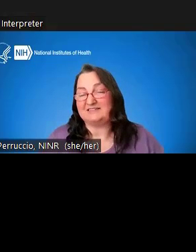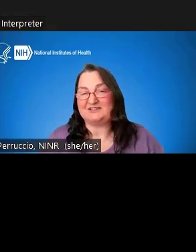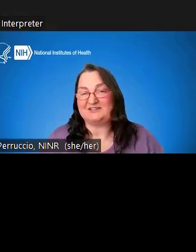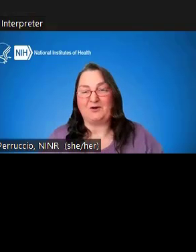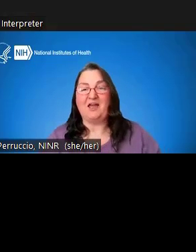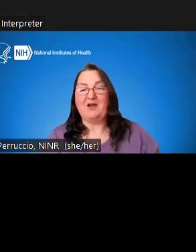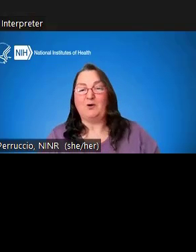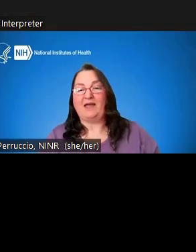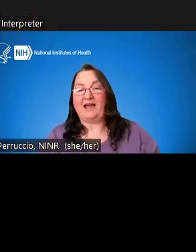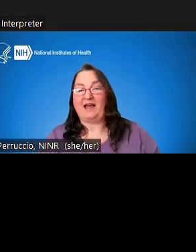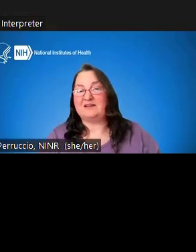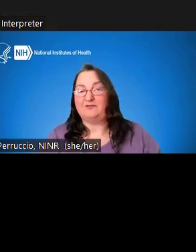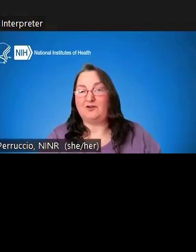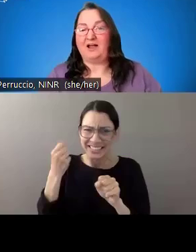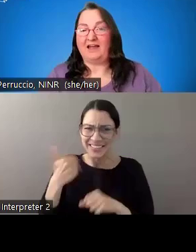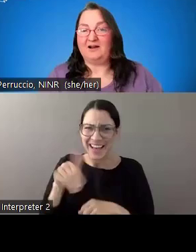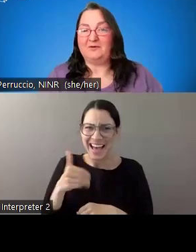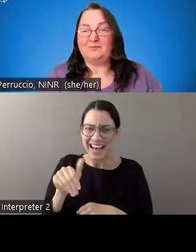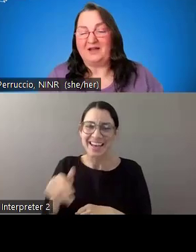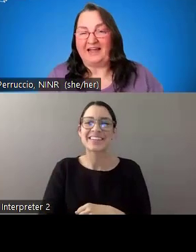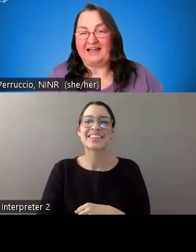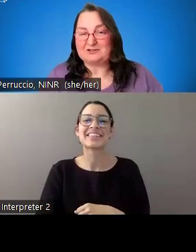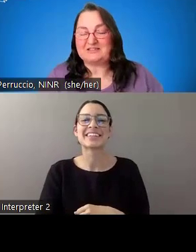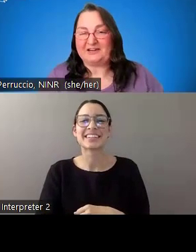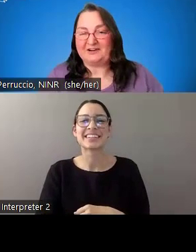So, we have several answers here.